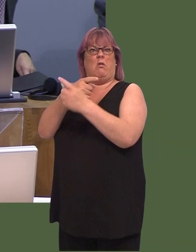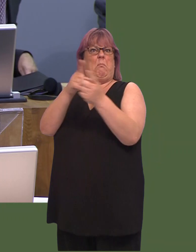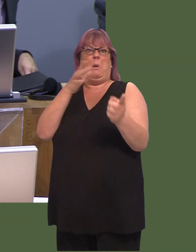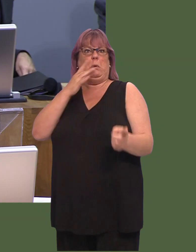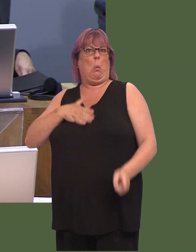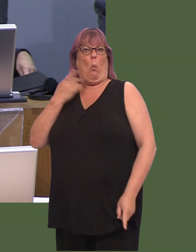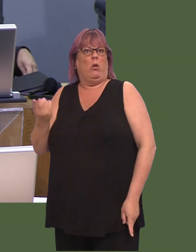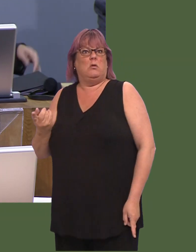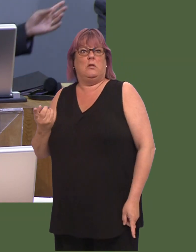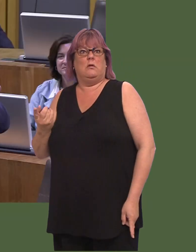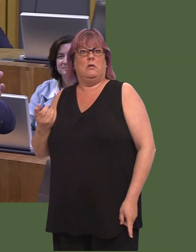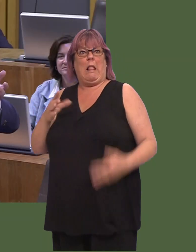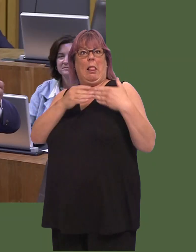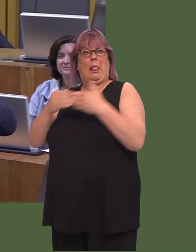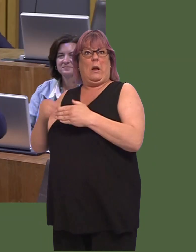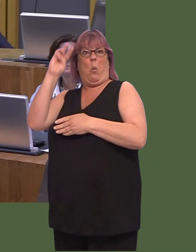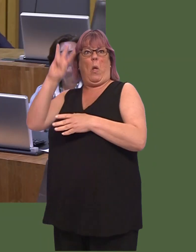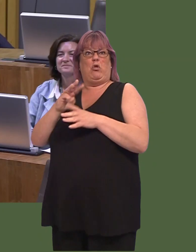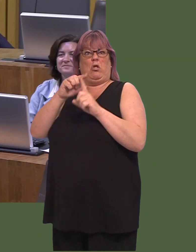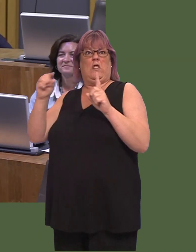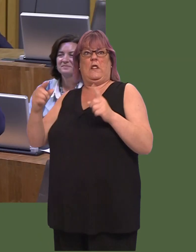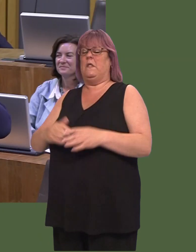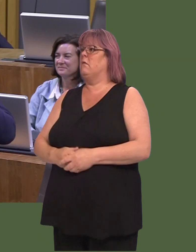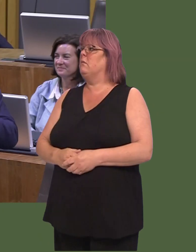He doesn't need to audition for the job; no-one else wants it, at the end of the day.